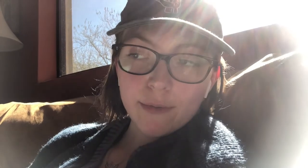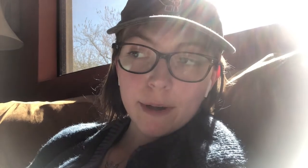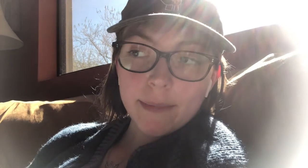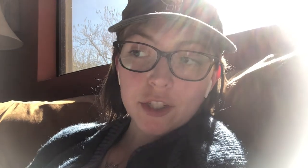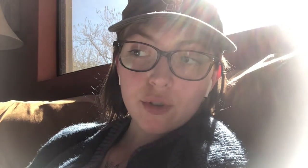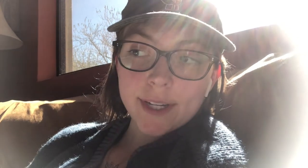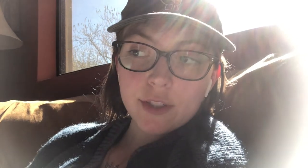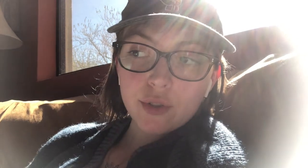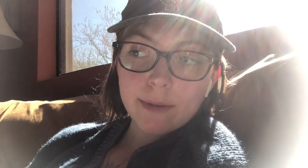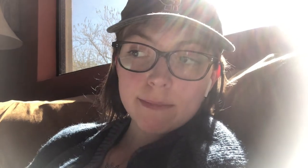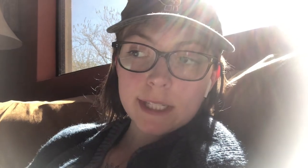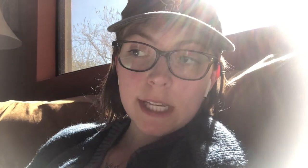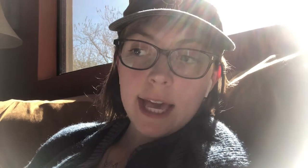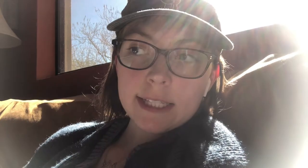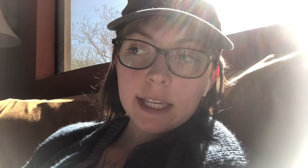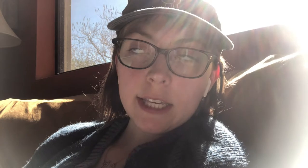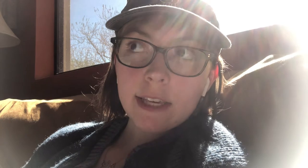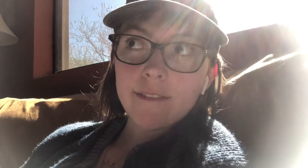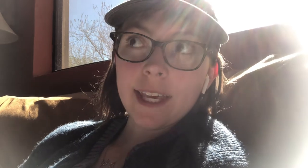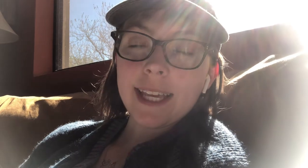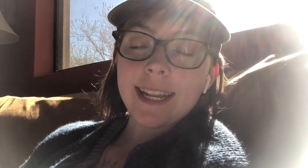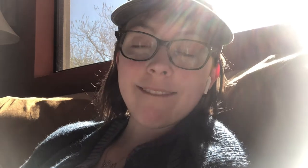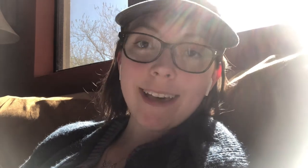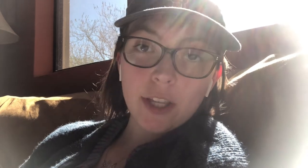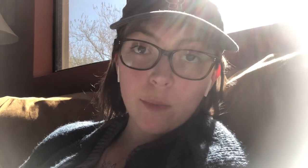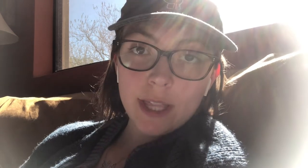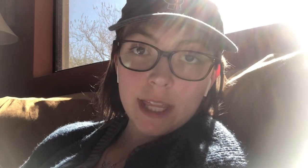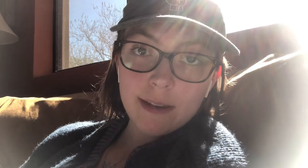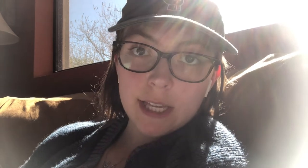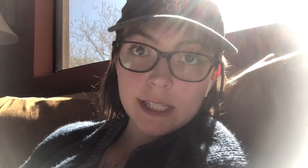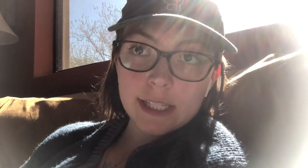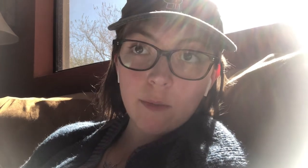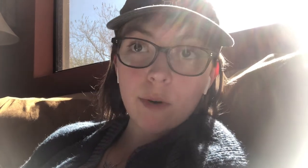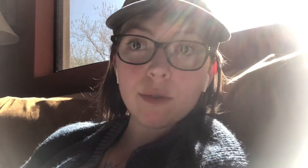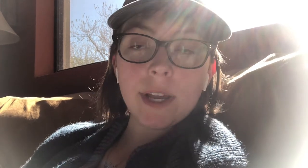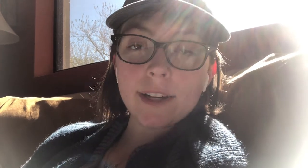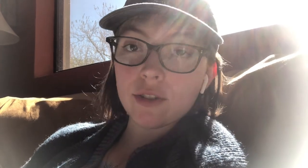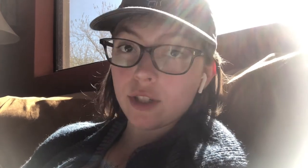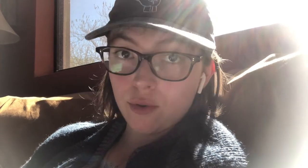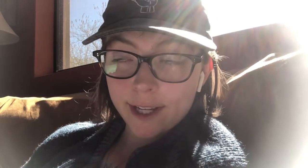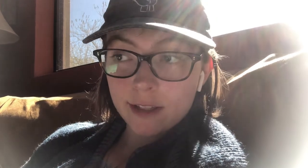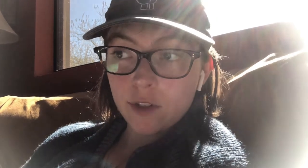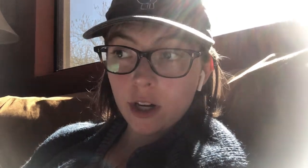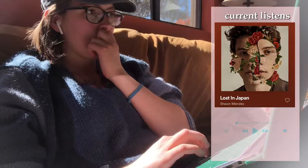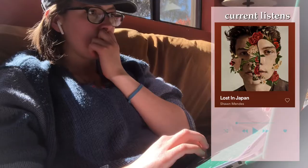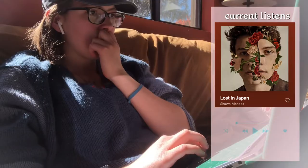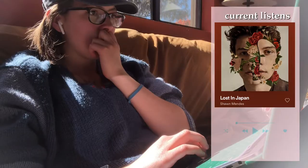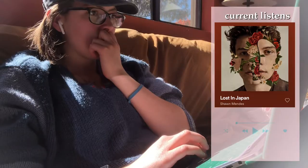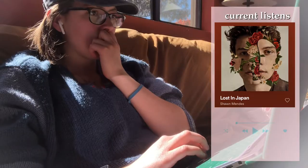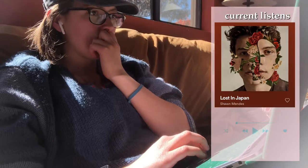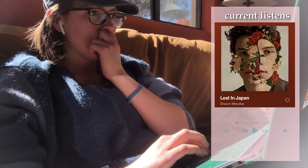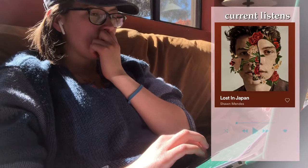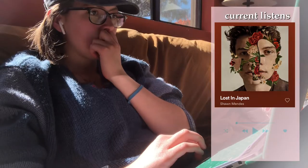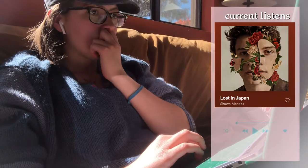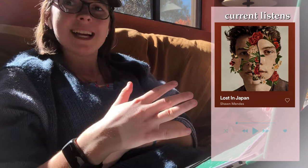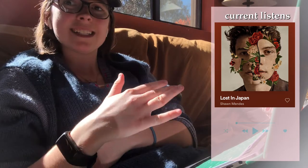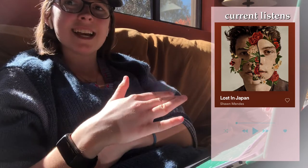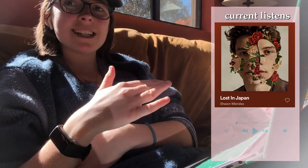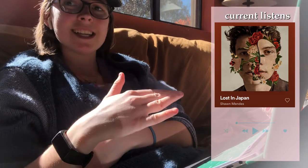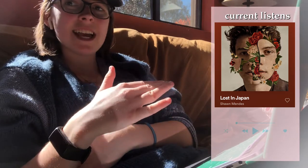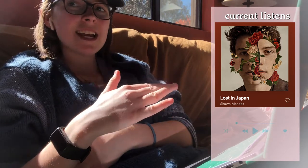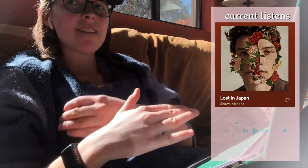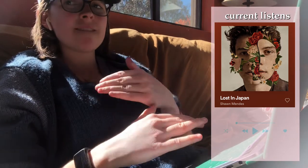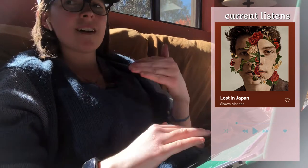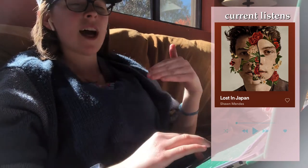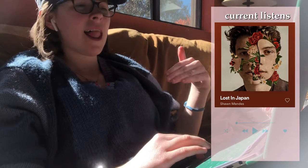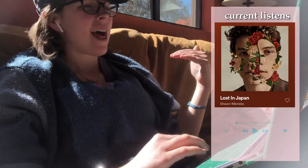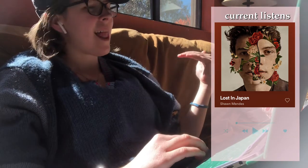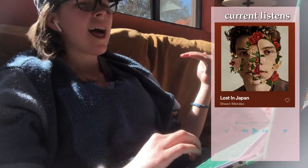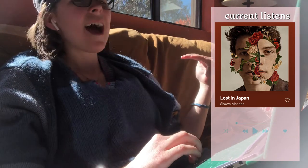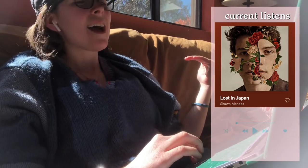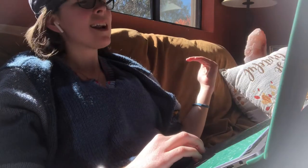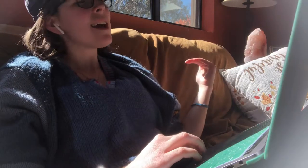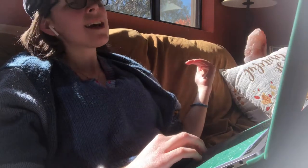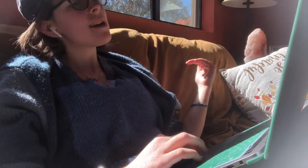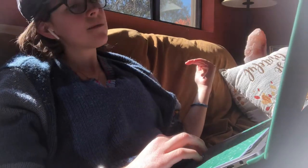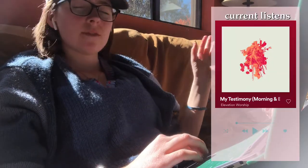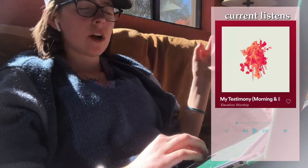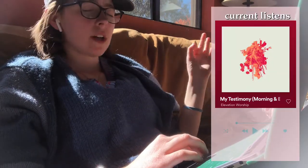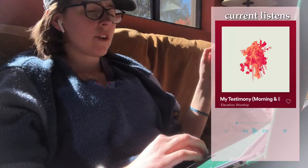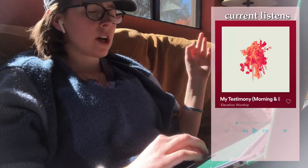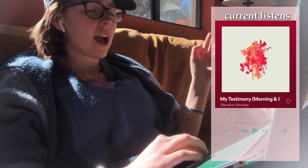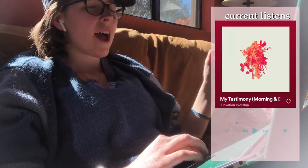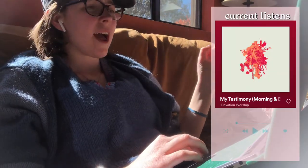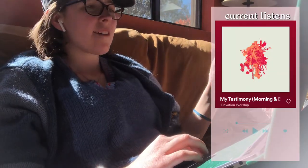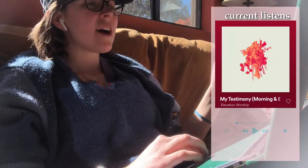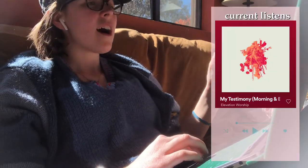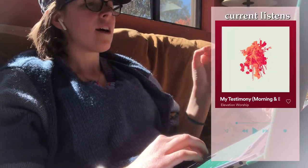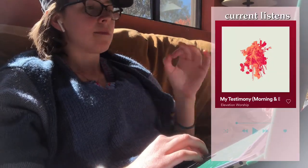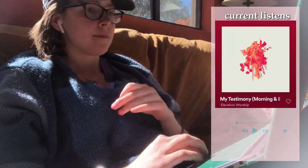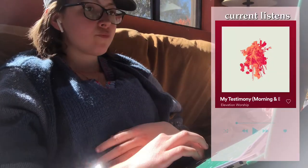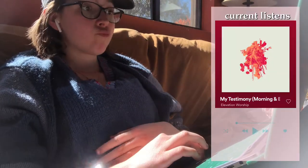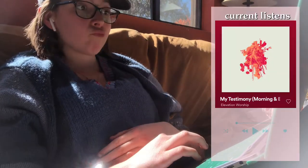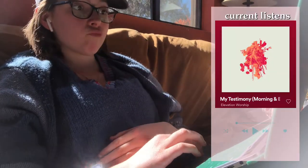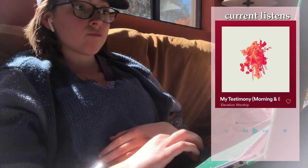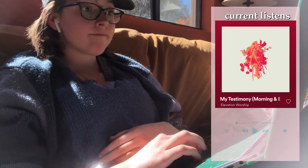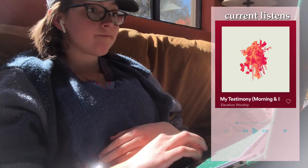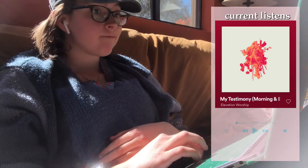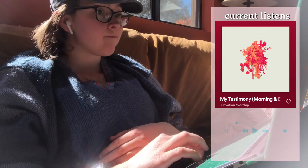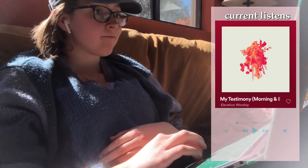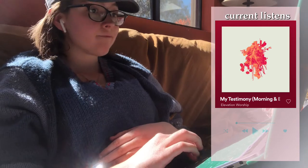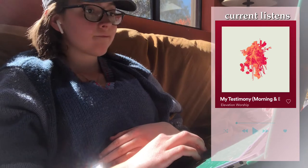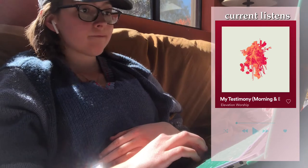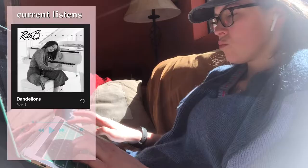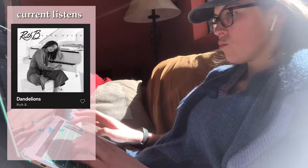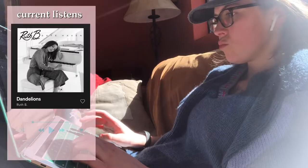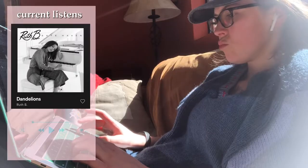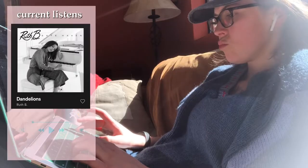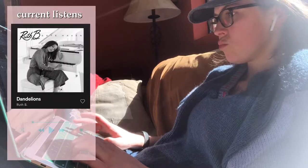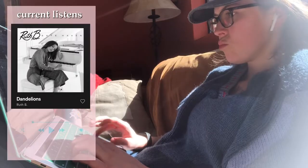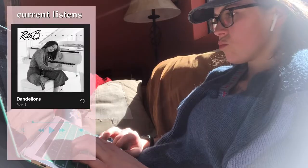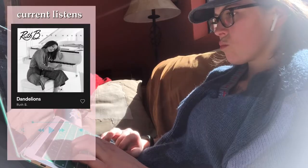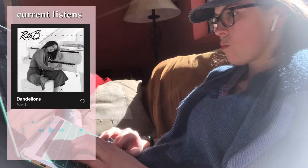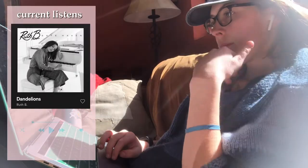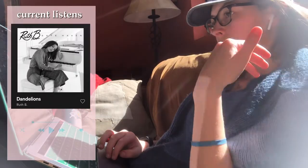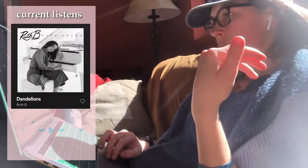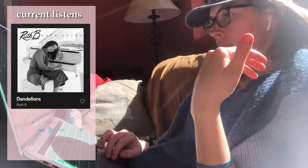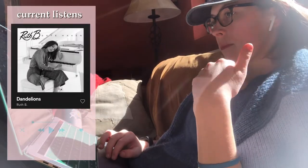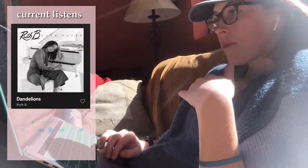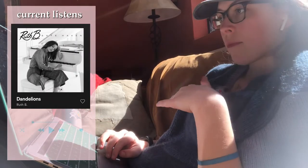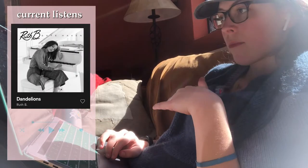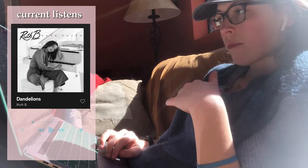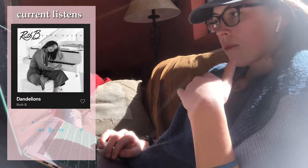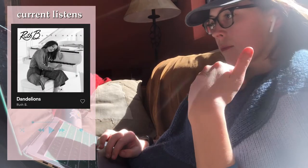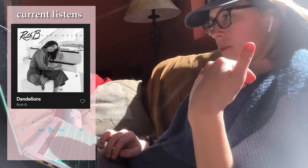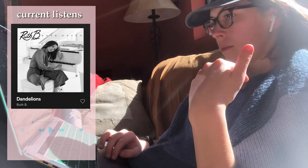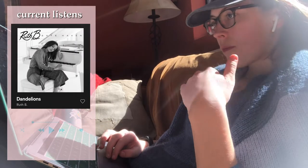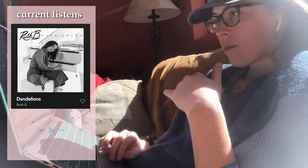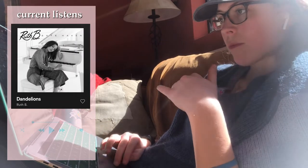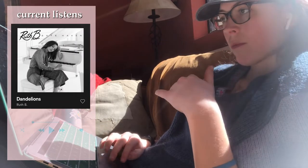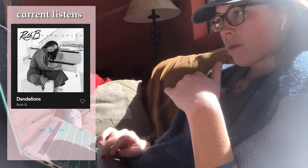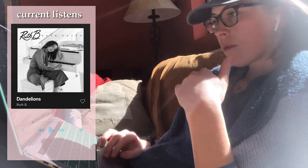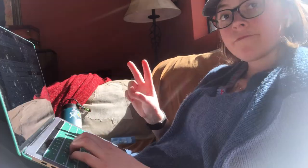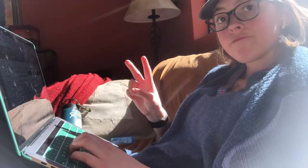i'm sending emails about my transcripts asking if they can evaluate them and see what we've